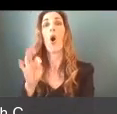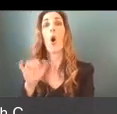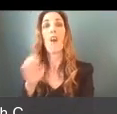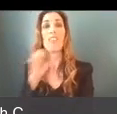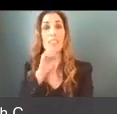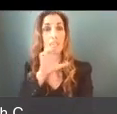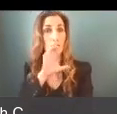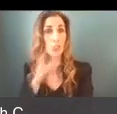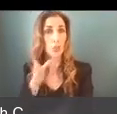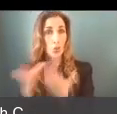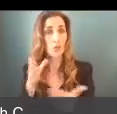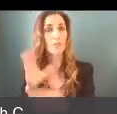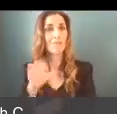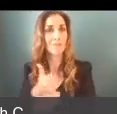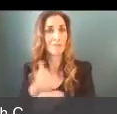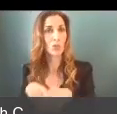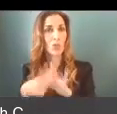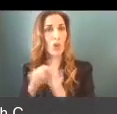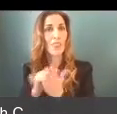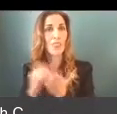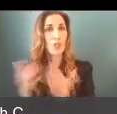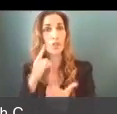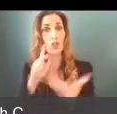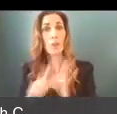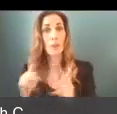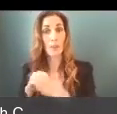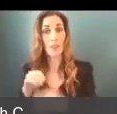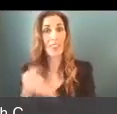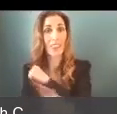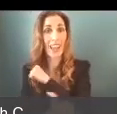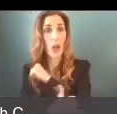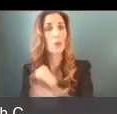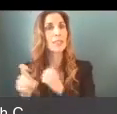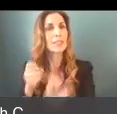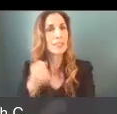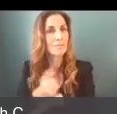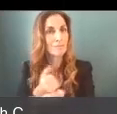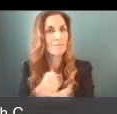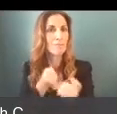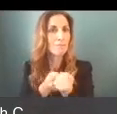service for people in the County who need support pre-registering for vaccine appointments by phone.